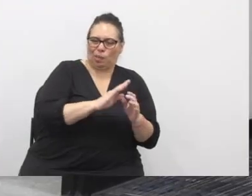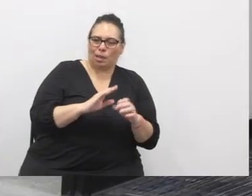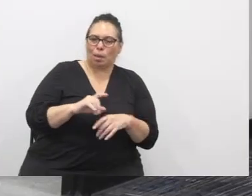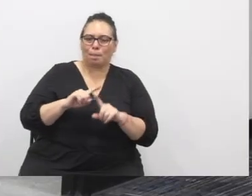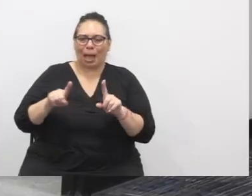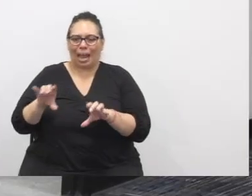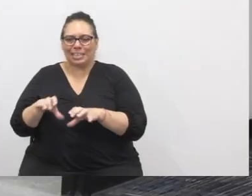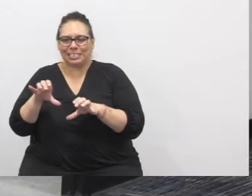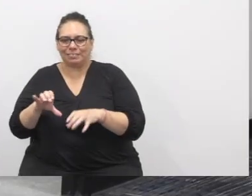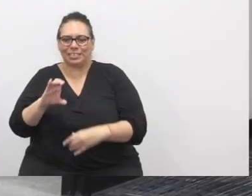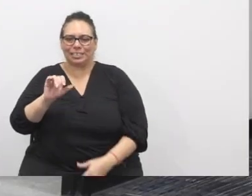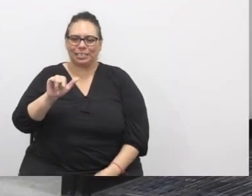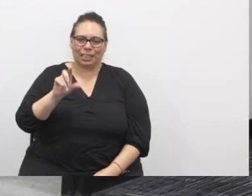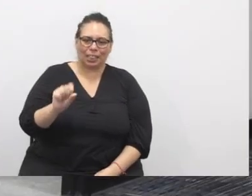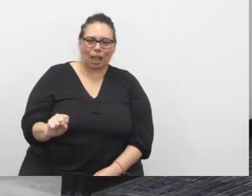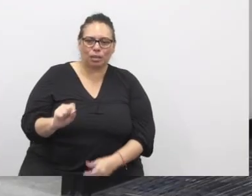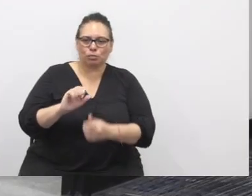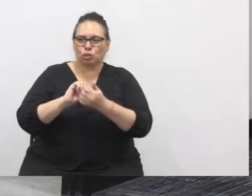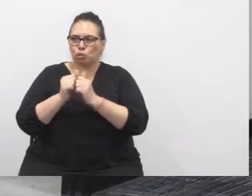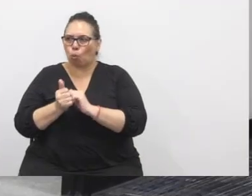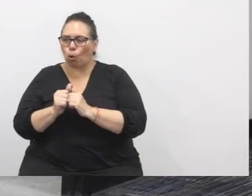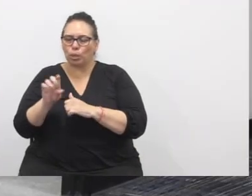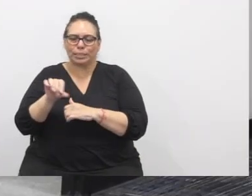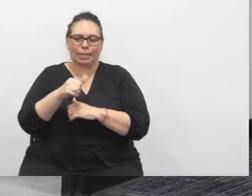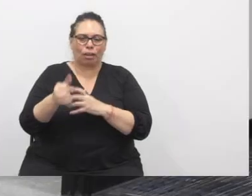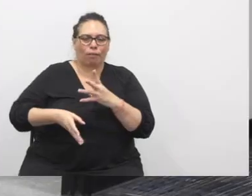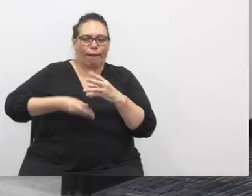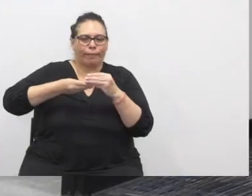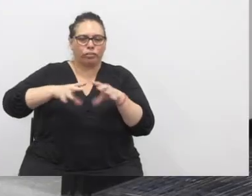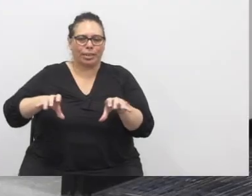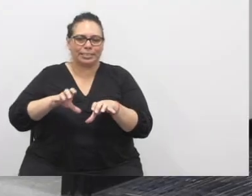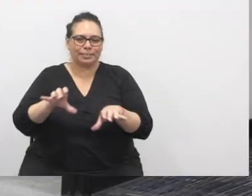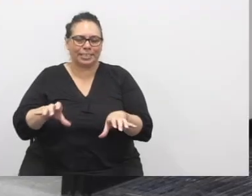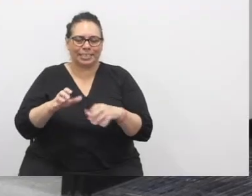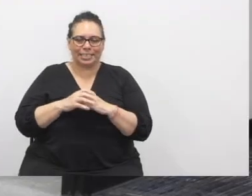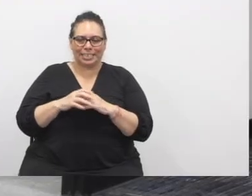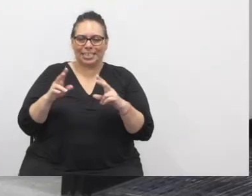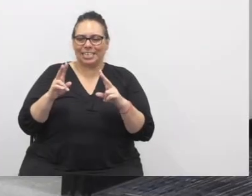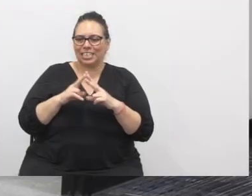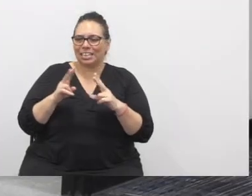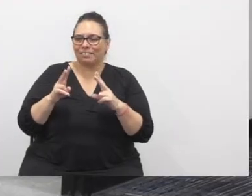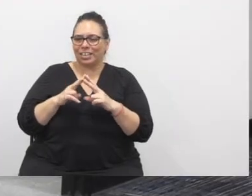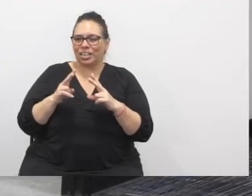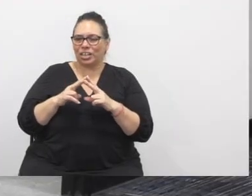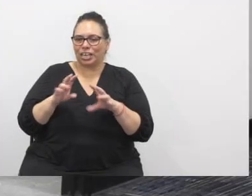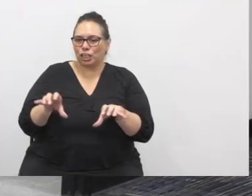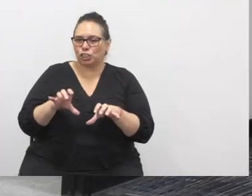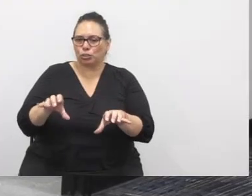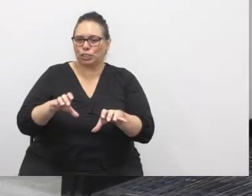in clubs, in sports, and in other extracurricular activities. Additionally, it's very, very conducive to a good mental health